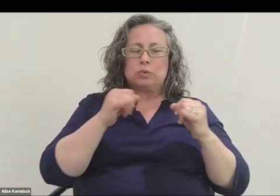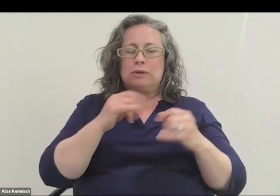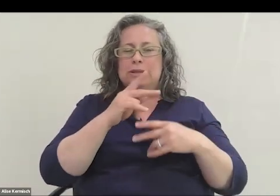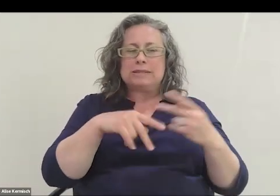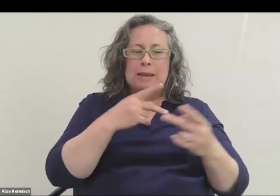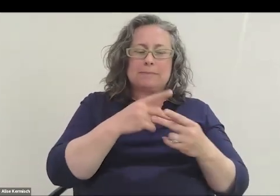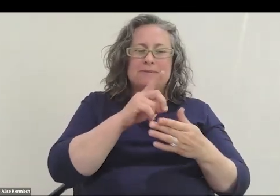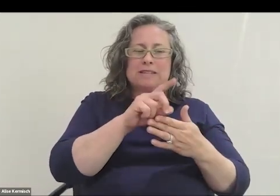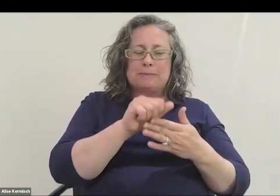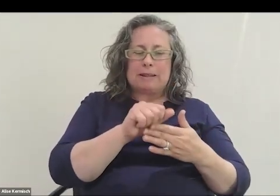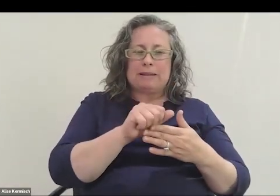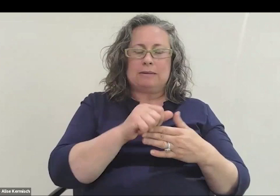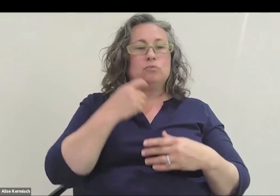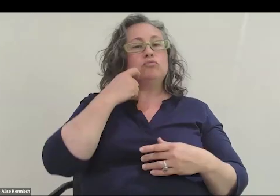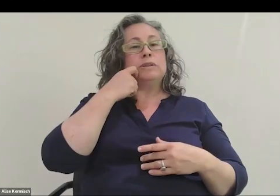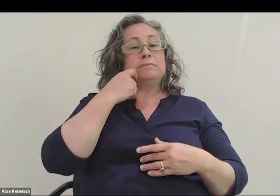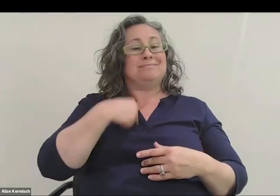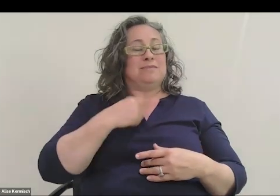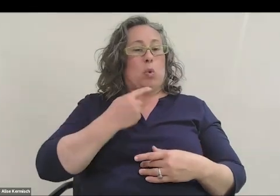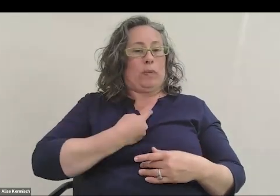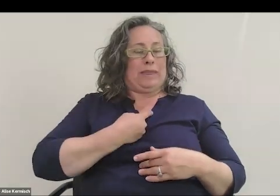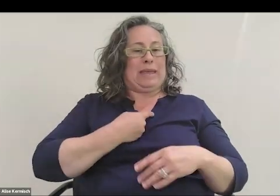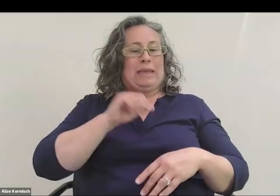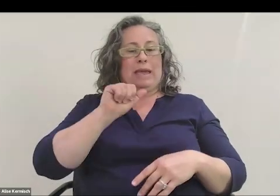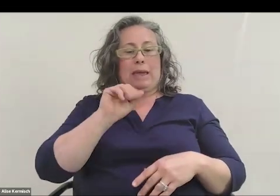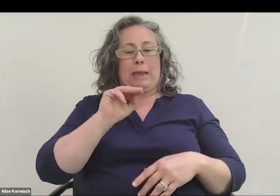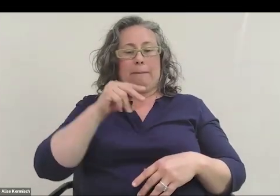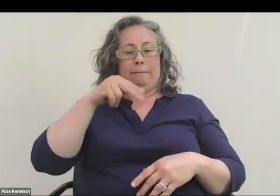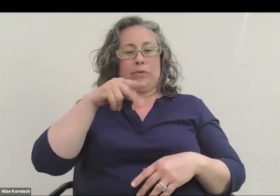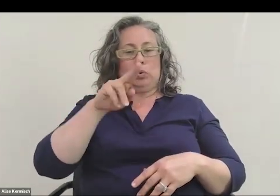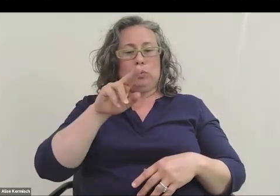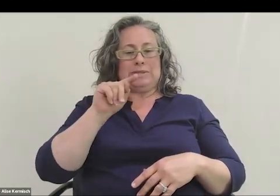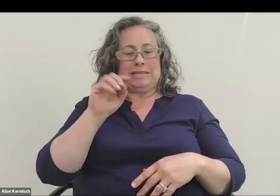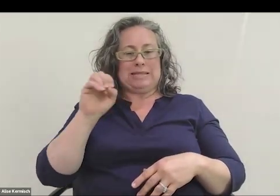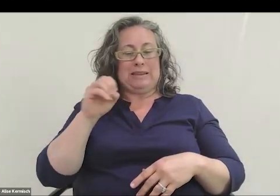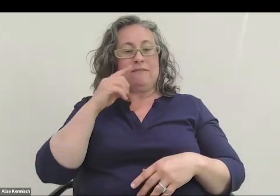I was recently the only amputee at an event for paralyzed people.